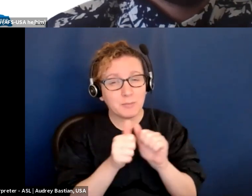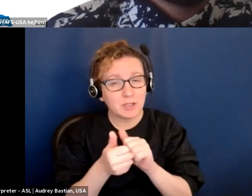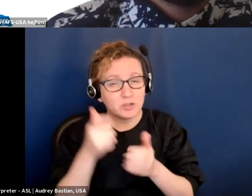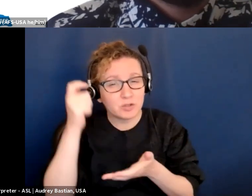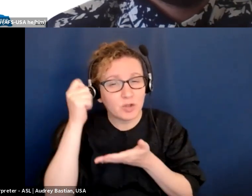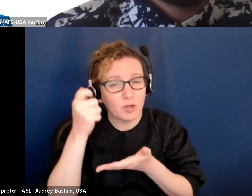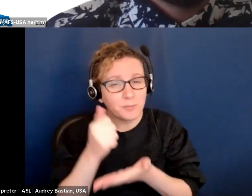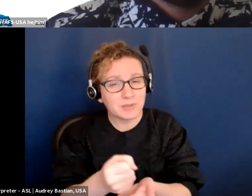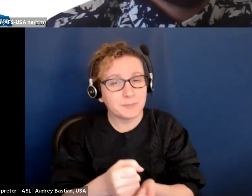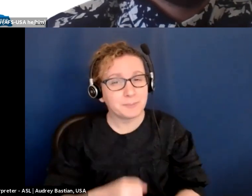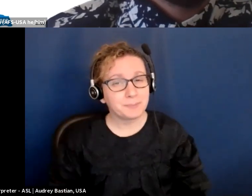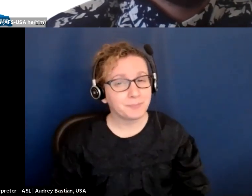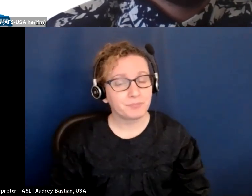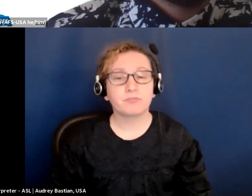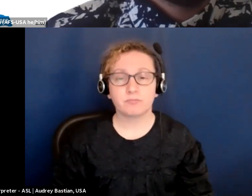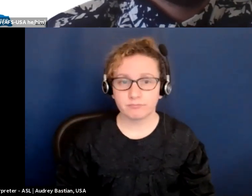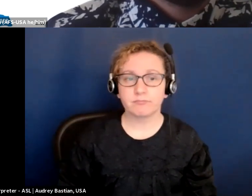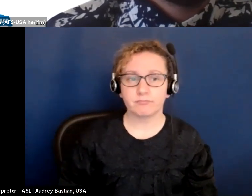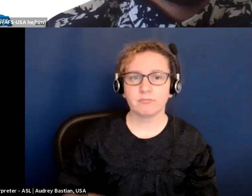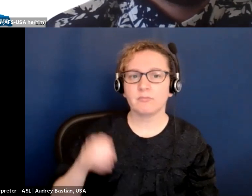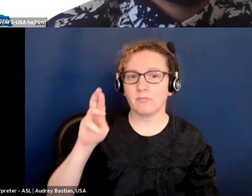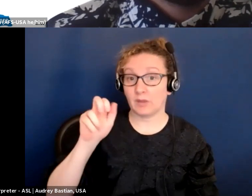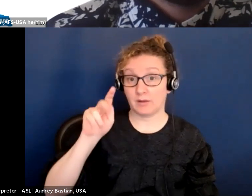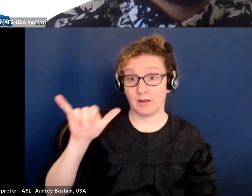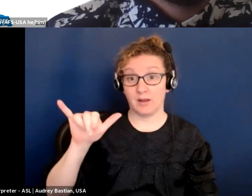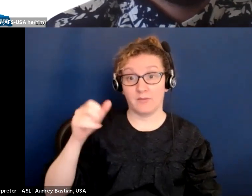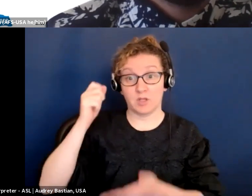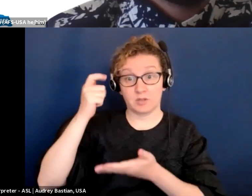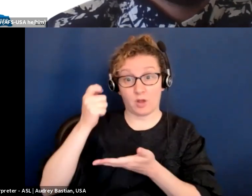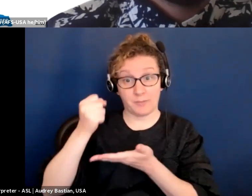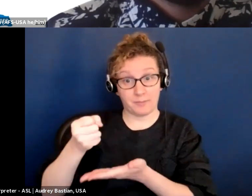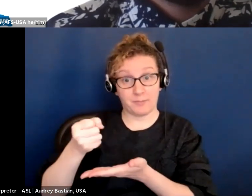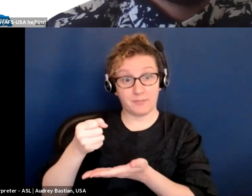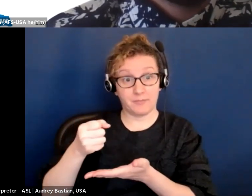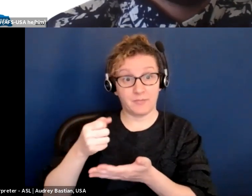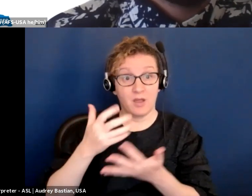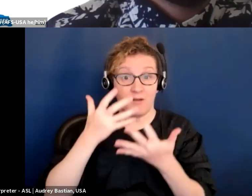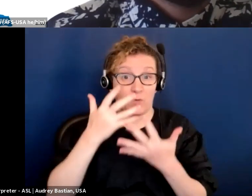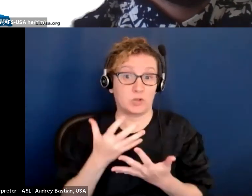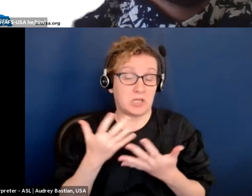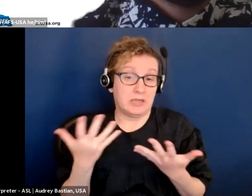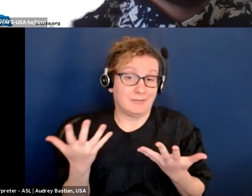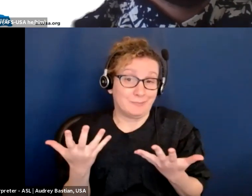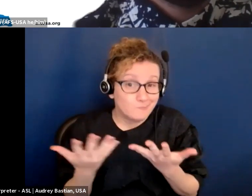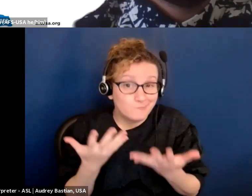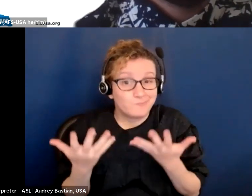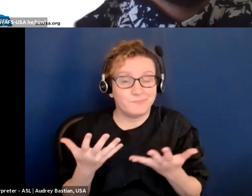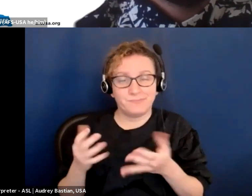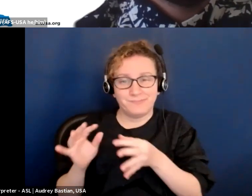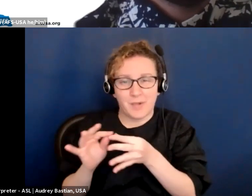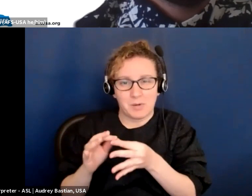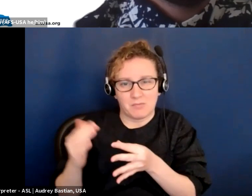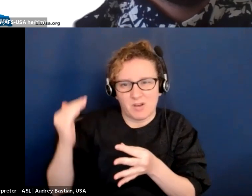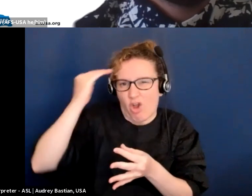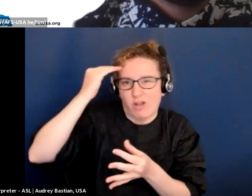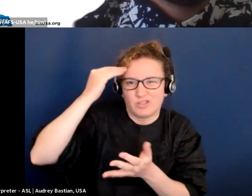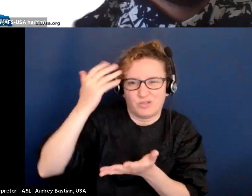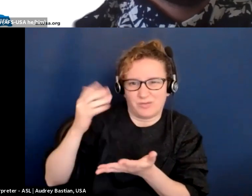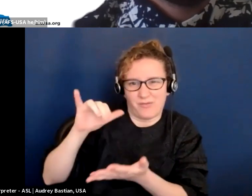On the scholarship piece, I cannot speak to that as much because I work